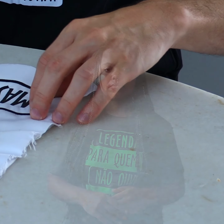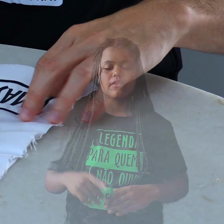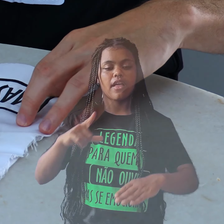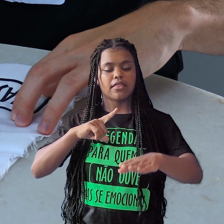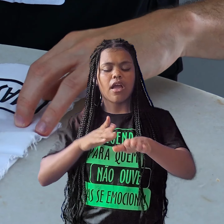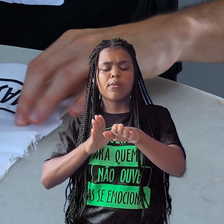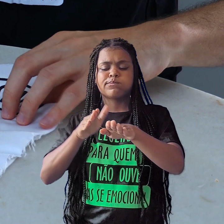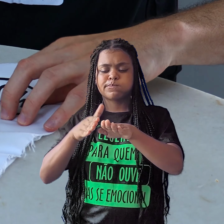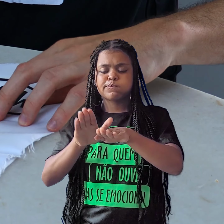the frame here.